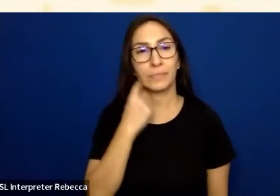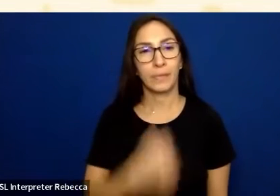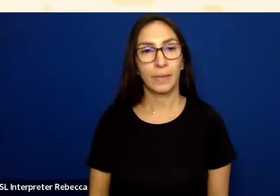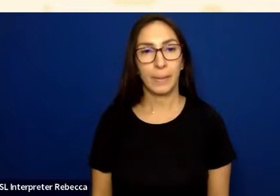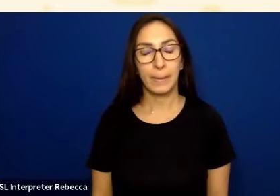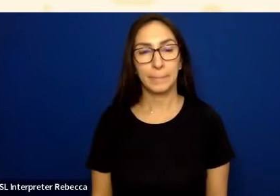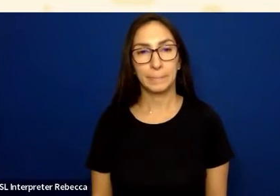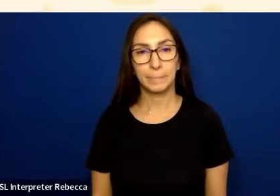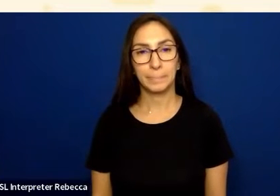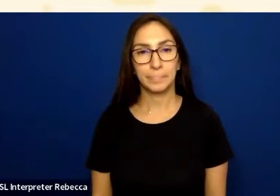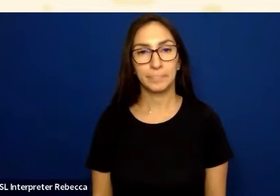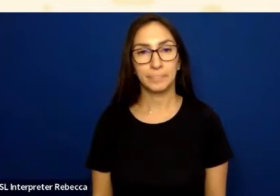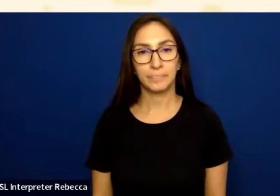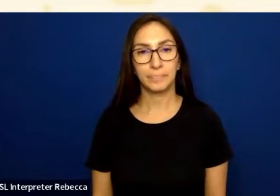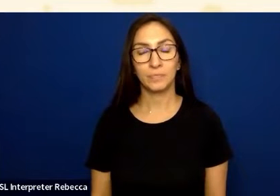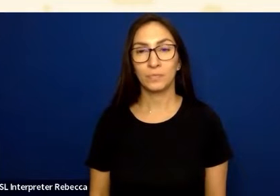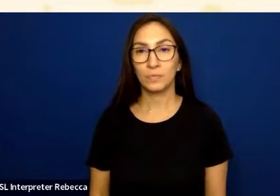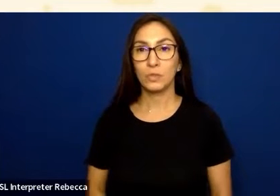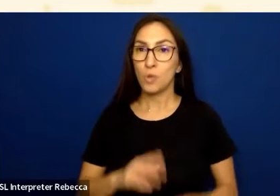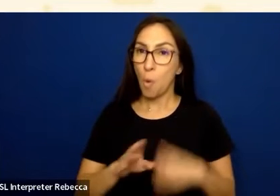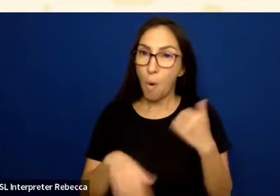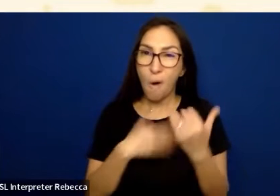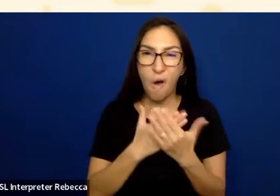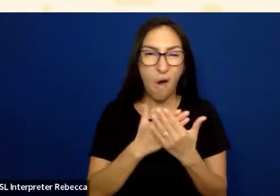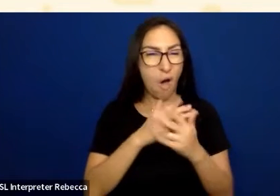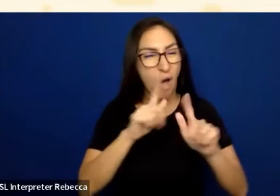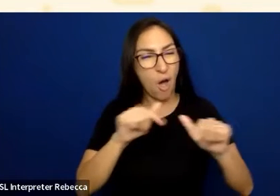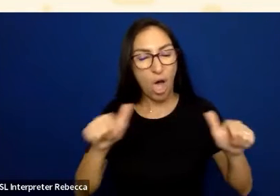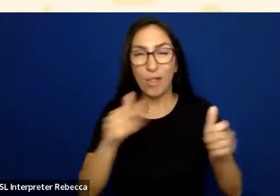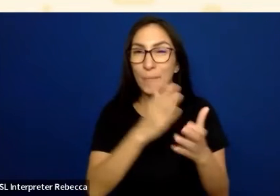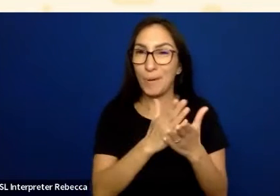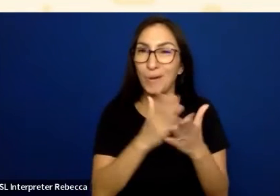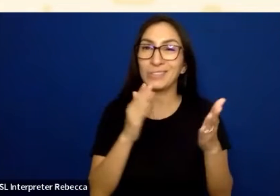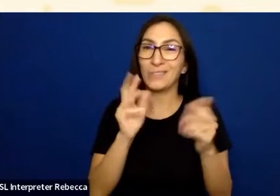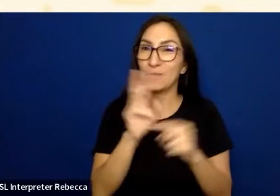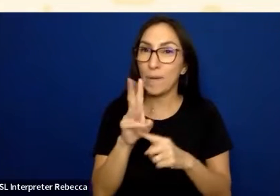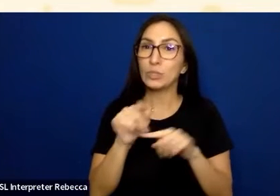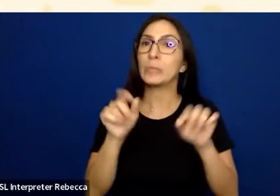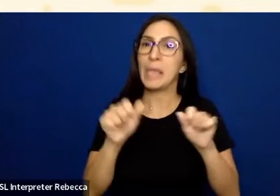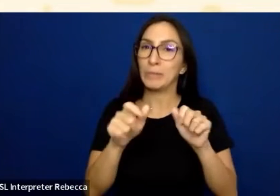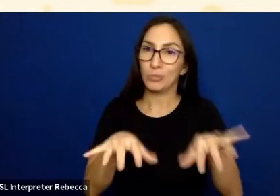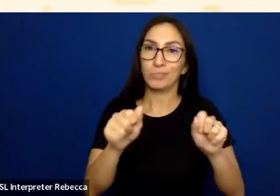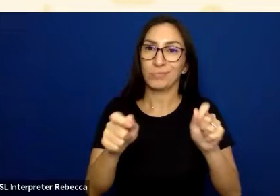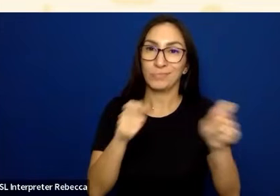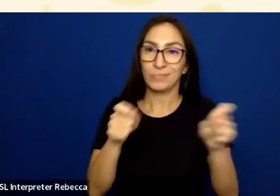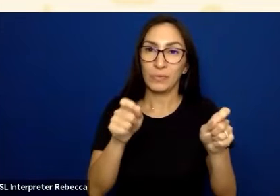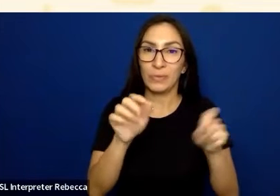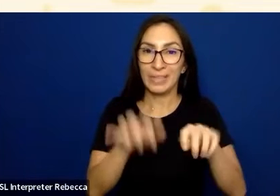When we say all the elements should be navigable with a keyboard, I should be able to reach all the menus, submenus,